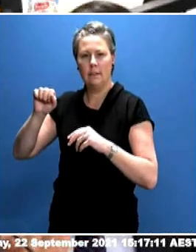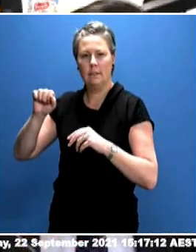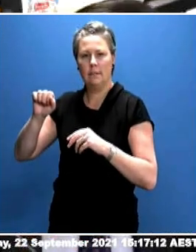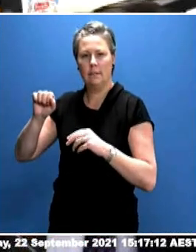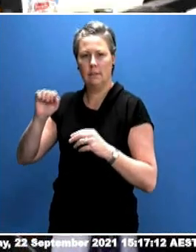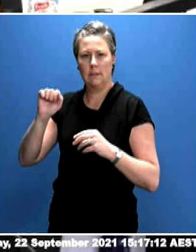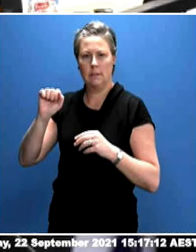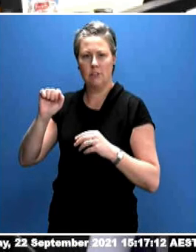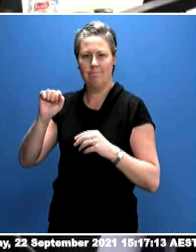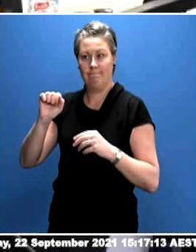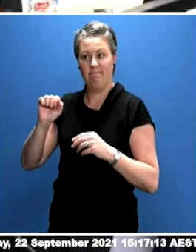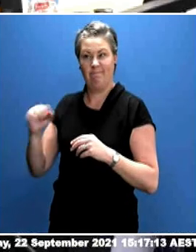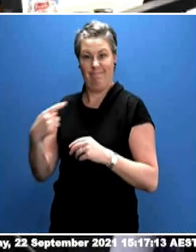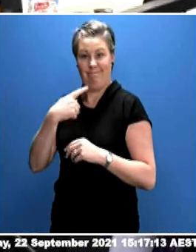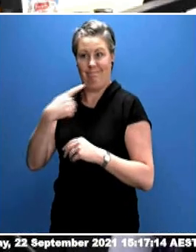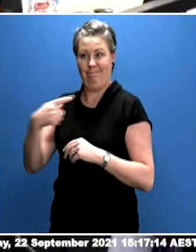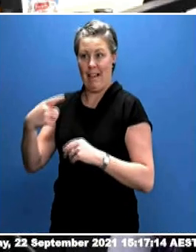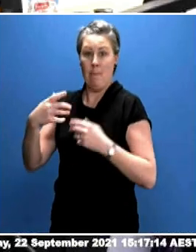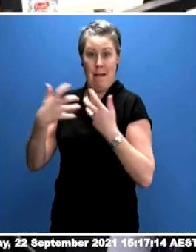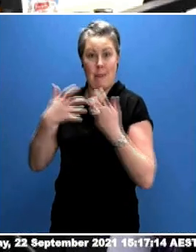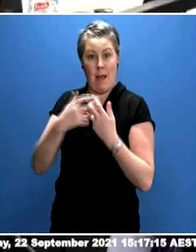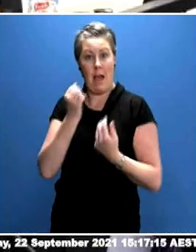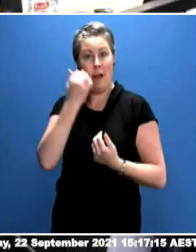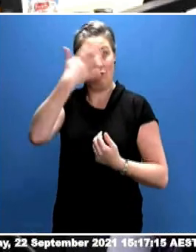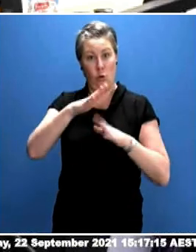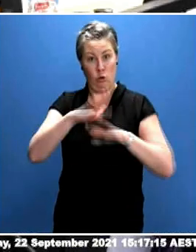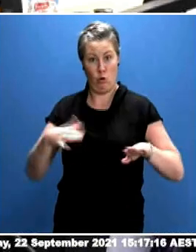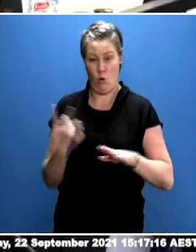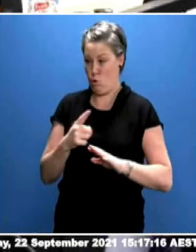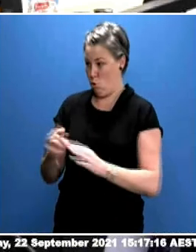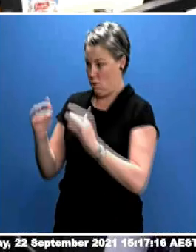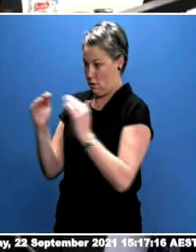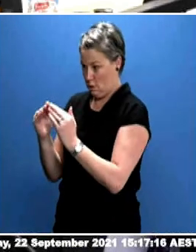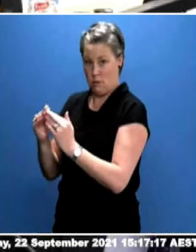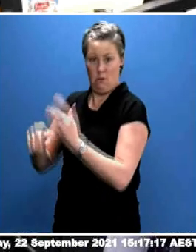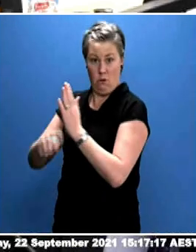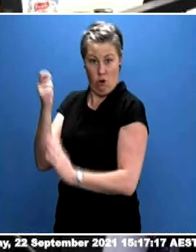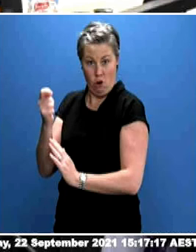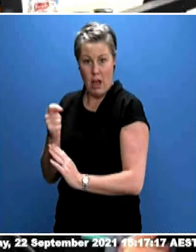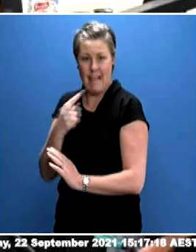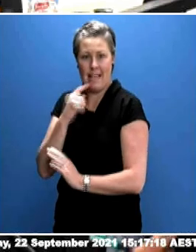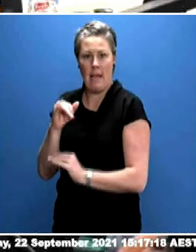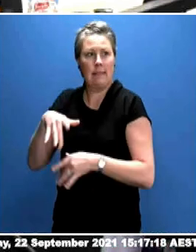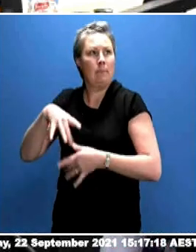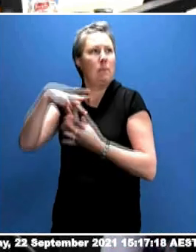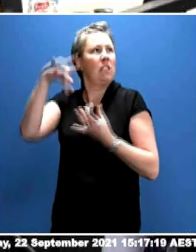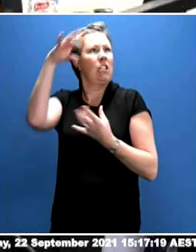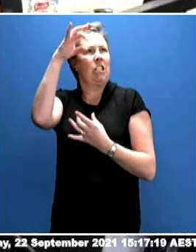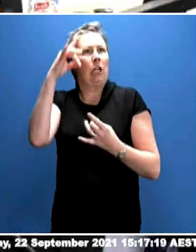A number of Aboriginal children that have come to Secure Care have expressed negative spiritual experiences, usually in their rooms, usually from the